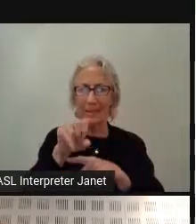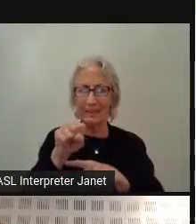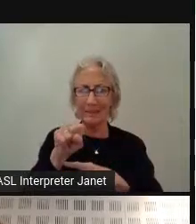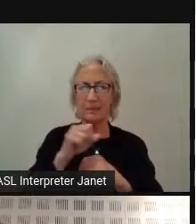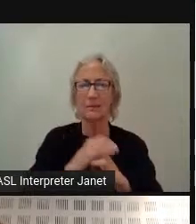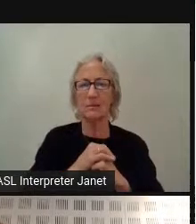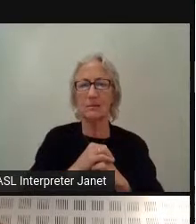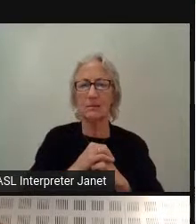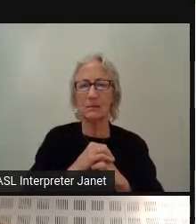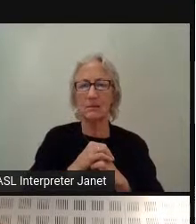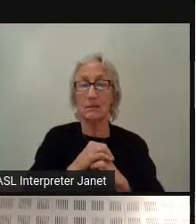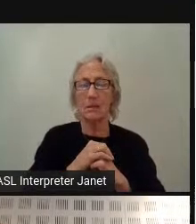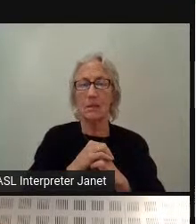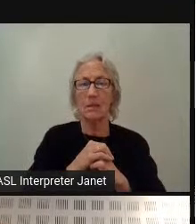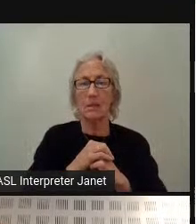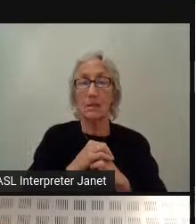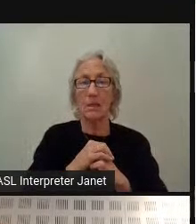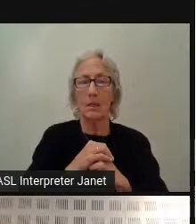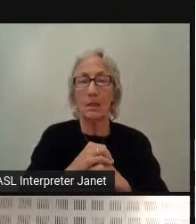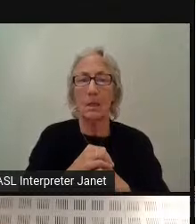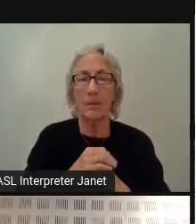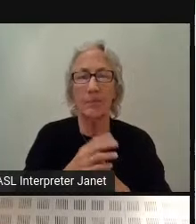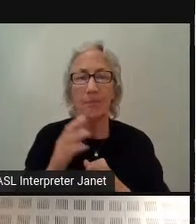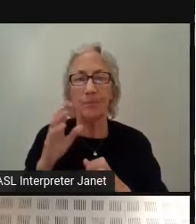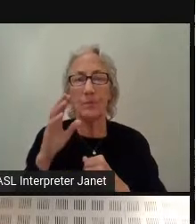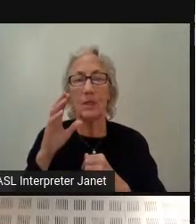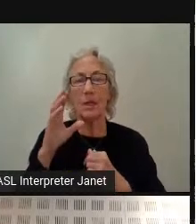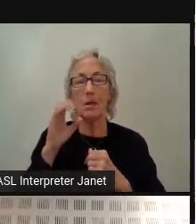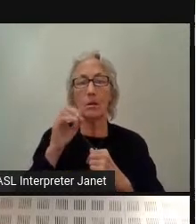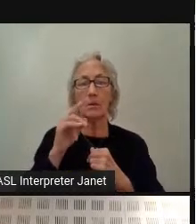design and of course the ease of use which is also very, very important.